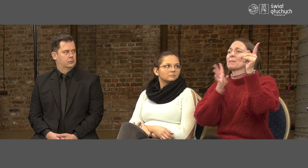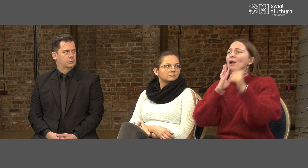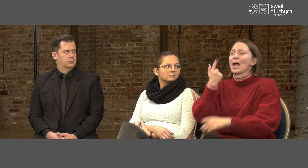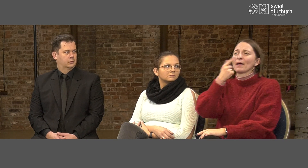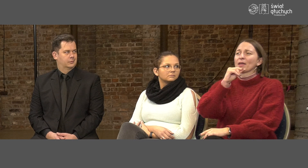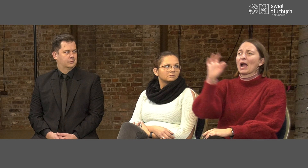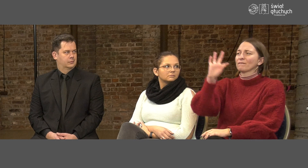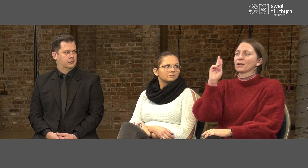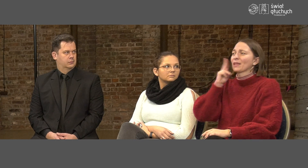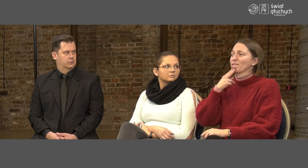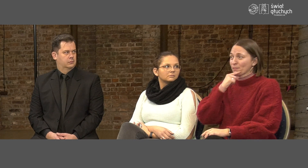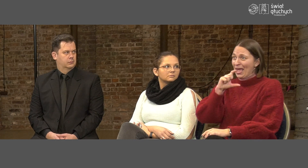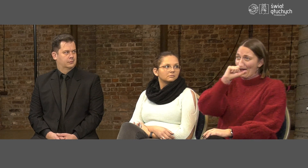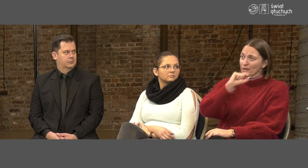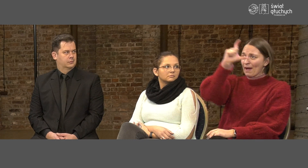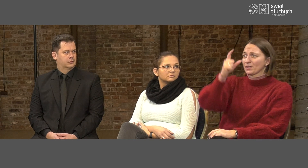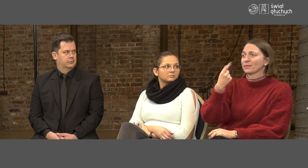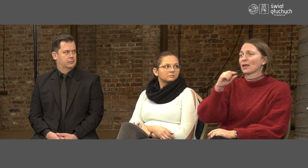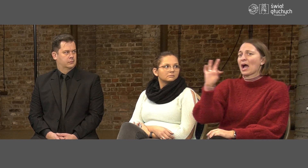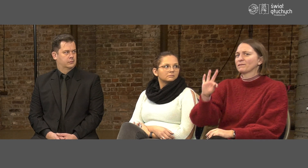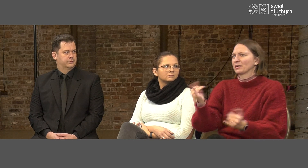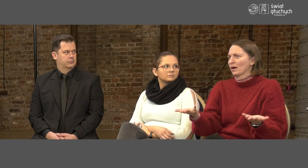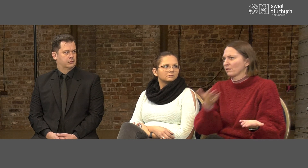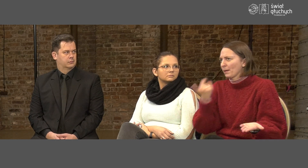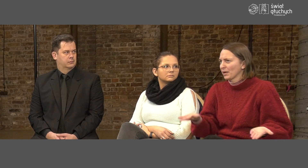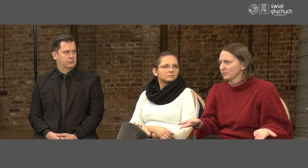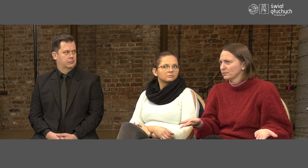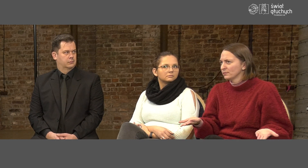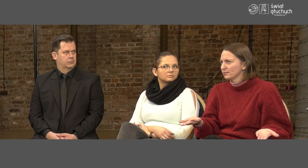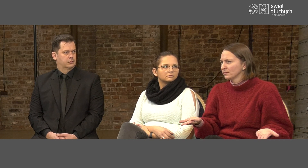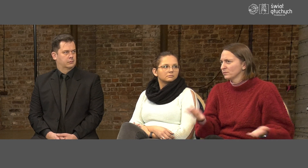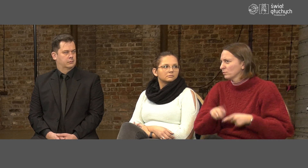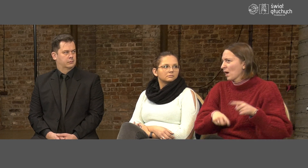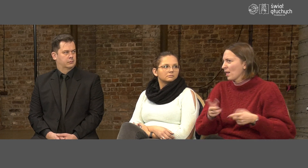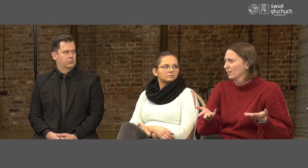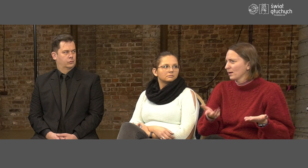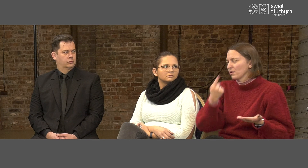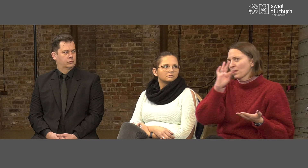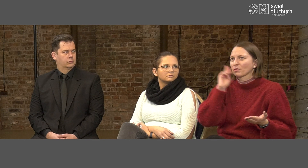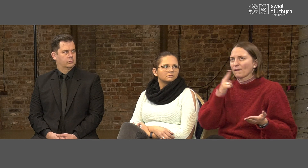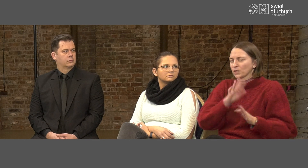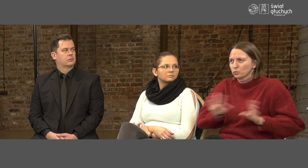In America, it's "deaf"— there is no division between lowercase and uppercase "d." It’s simple— just "deaf" and that’s it.